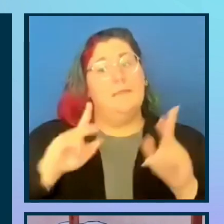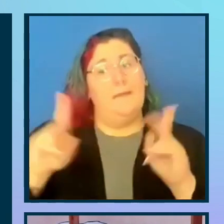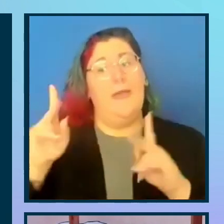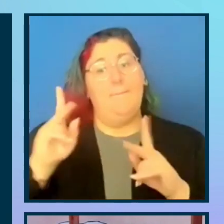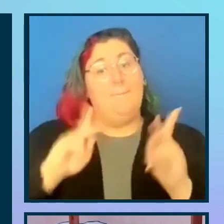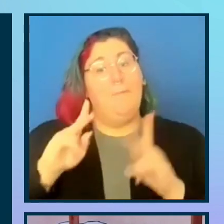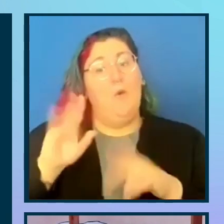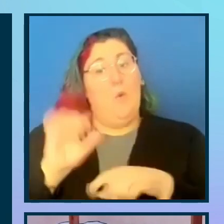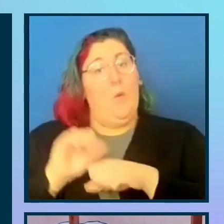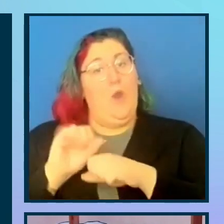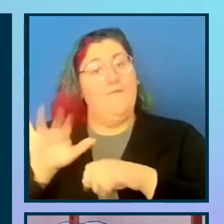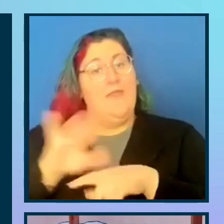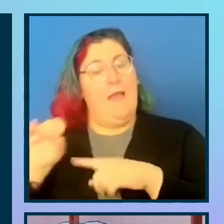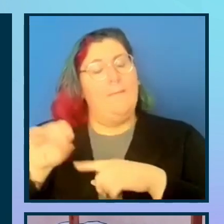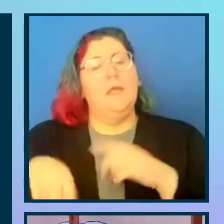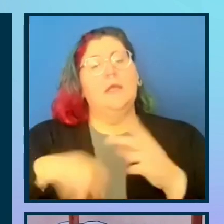it's very frustrating for the end users,